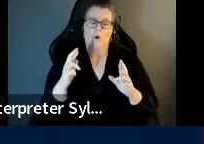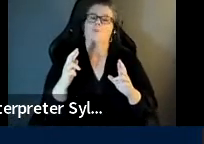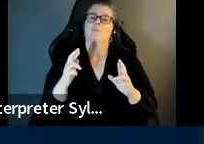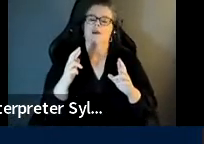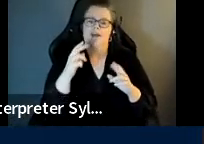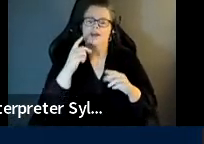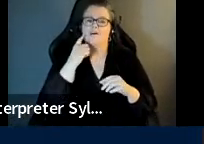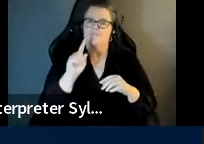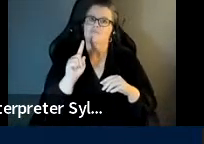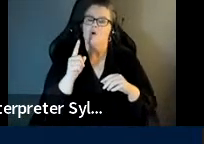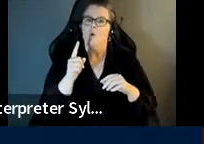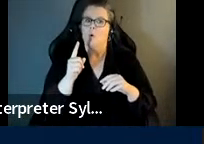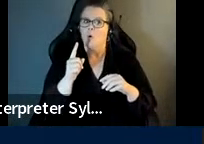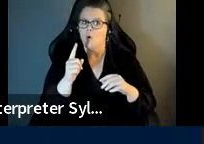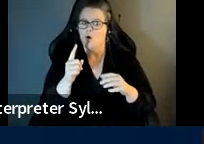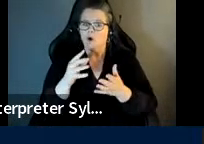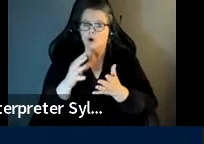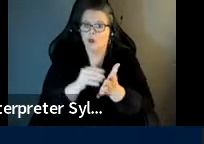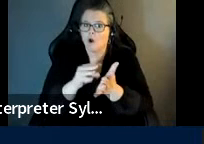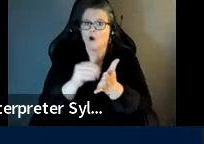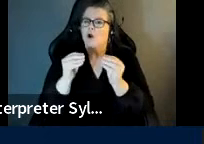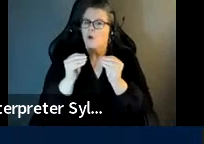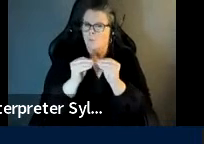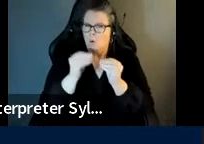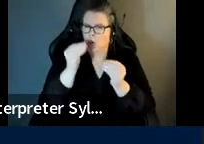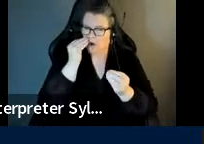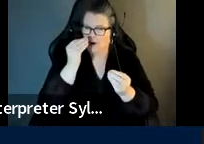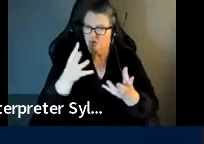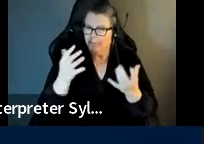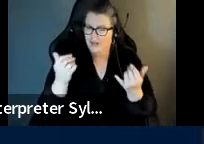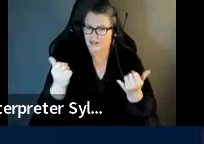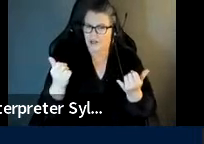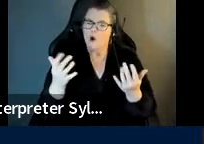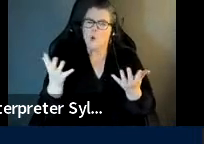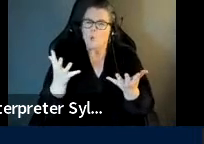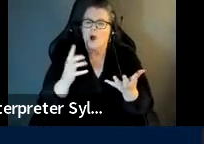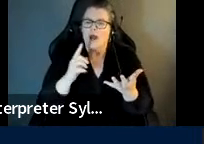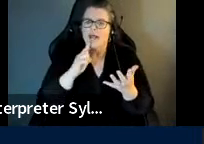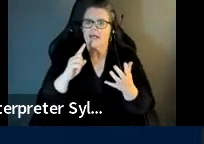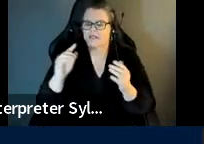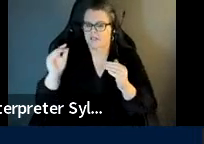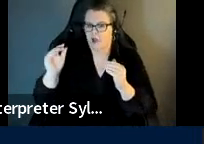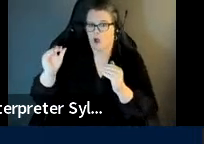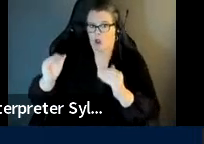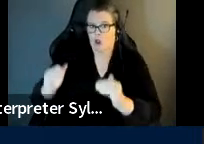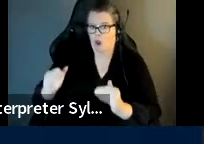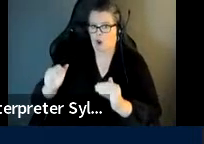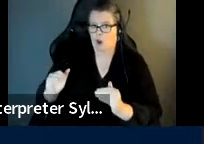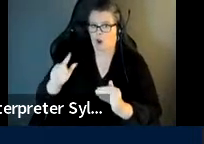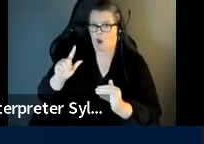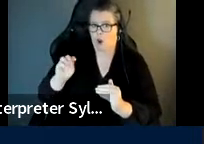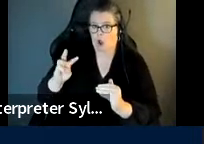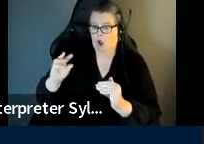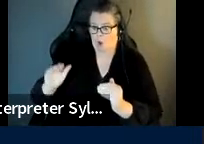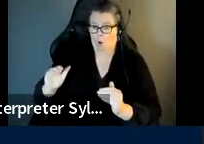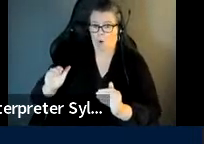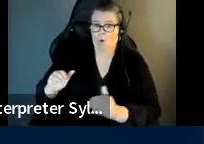what's the low height of adjustable medical diagnostic equipment products that are currently on the market.